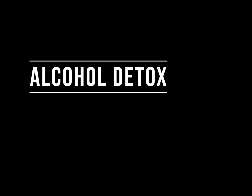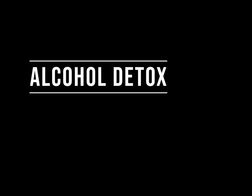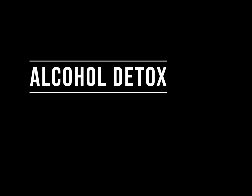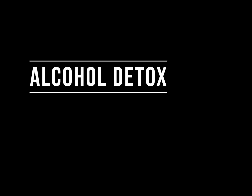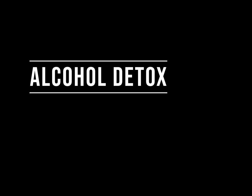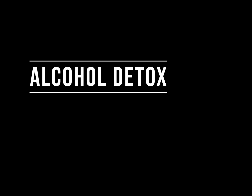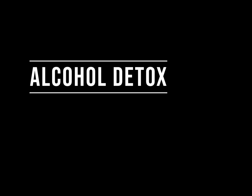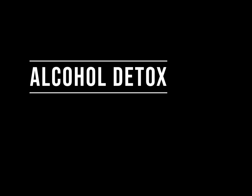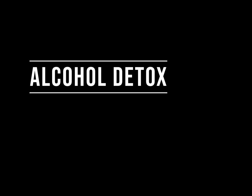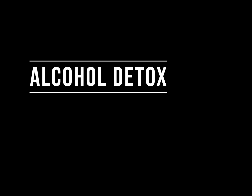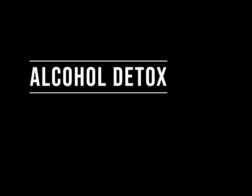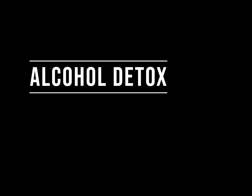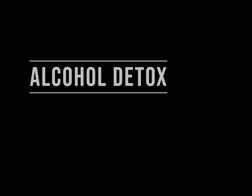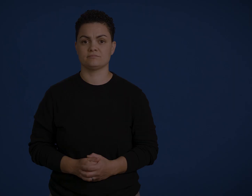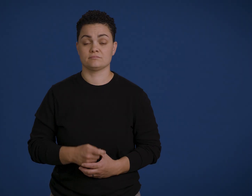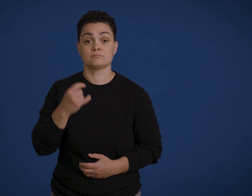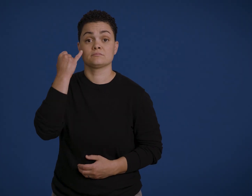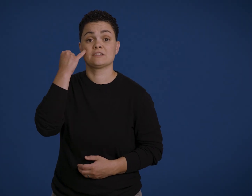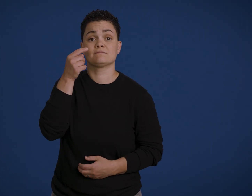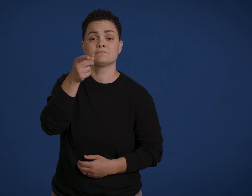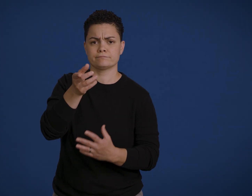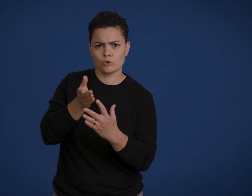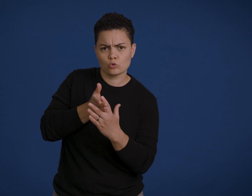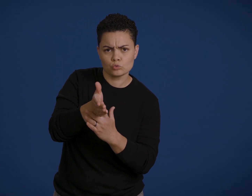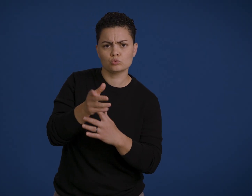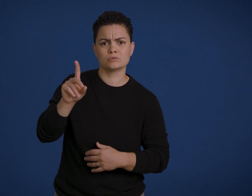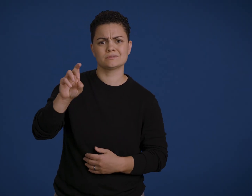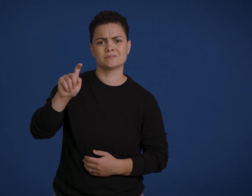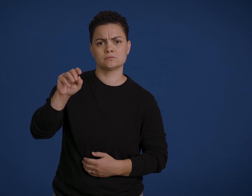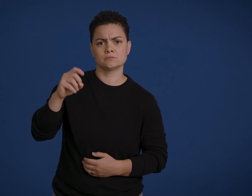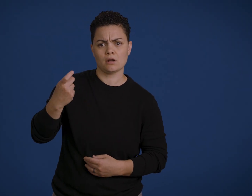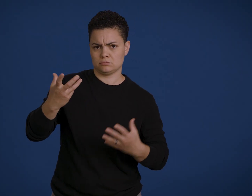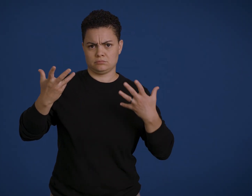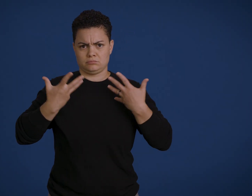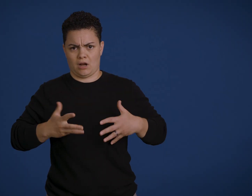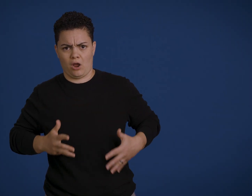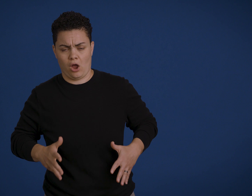Alcohol Detox When a patient is going through an alcohol detox,